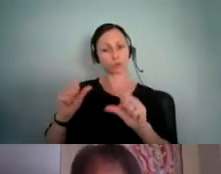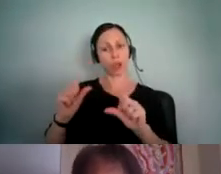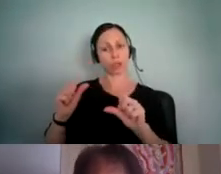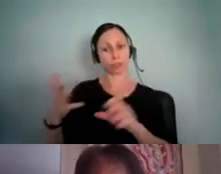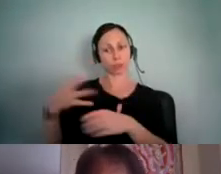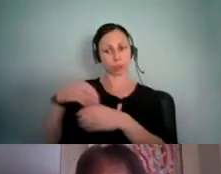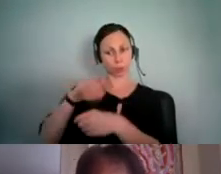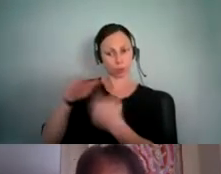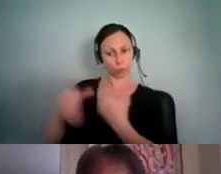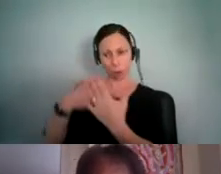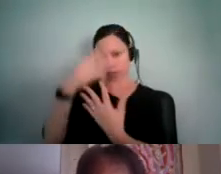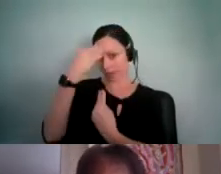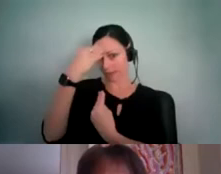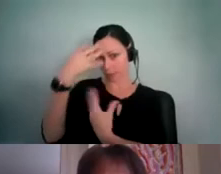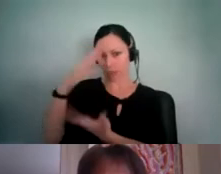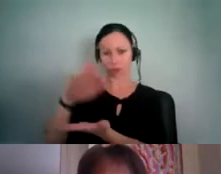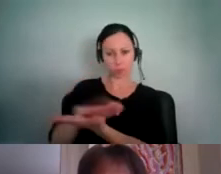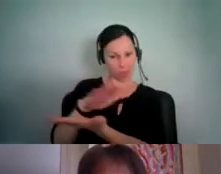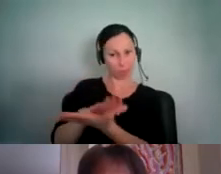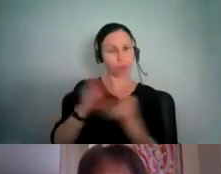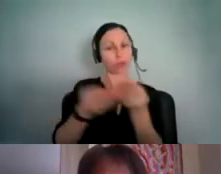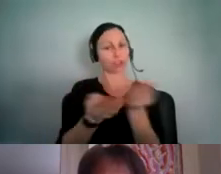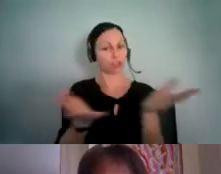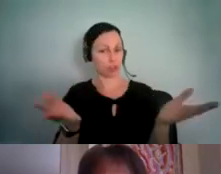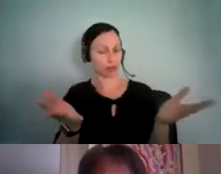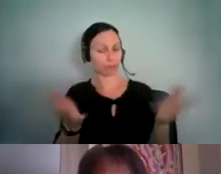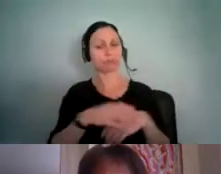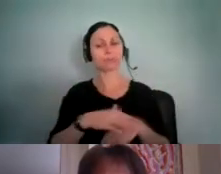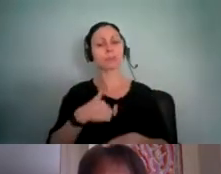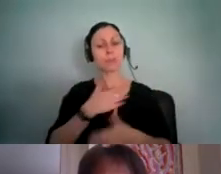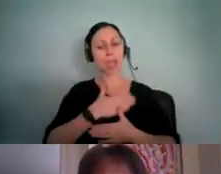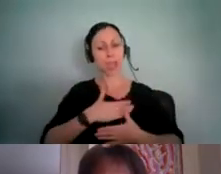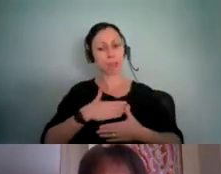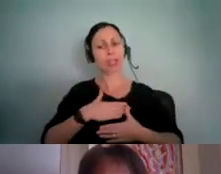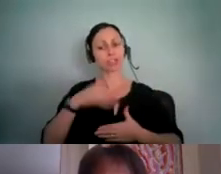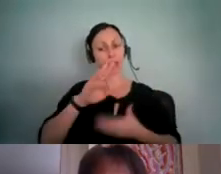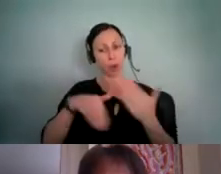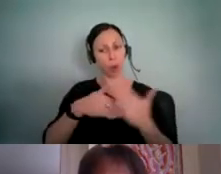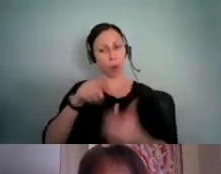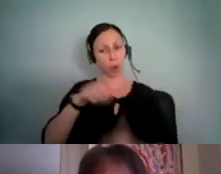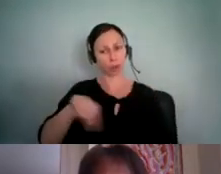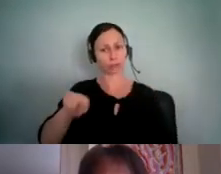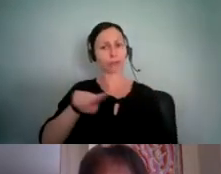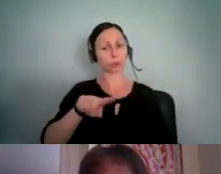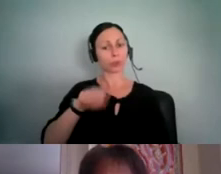and share it out as well. I appreciate all of you for attending and HowlRound and APAP.